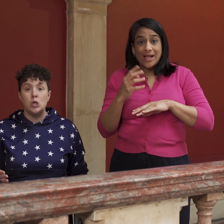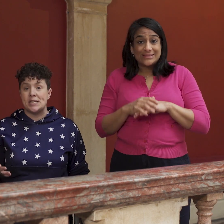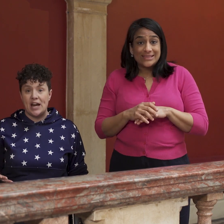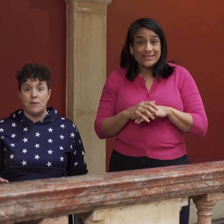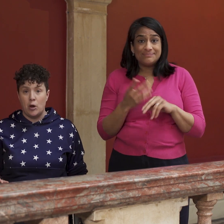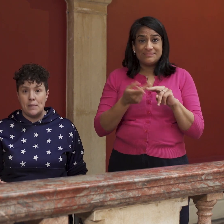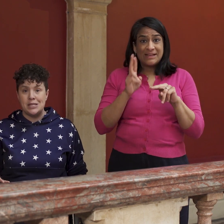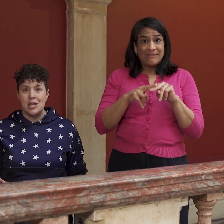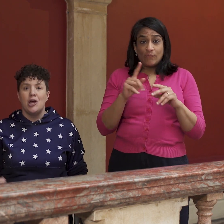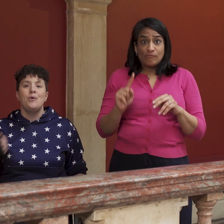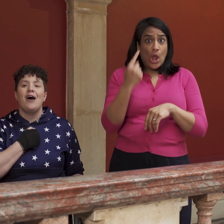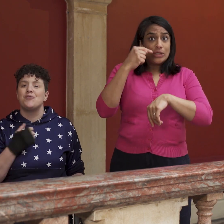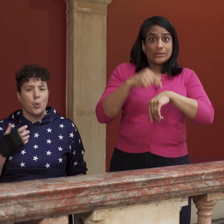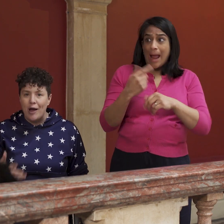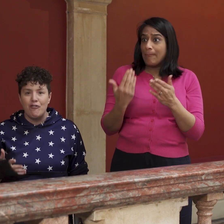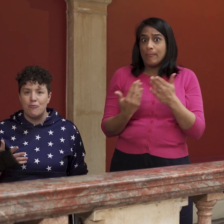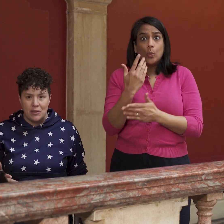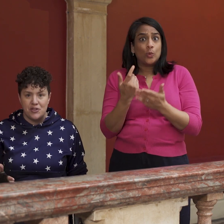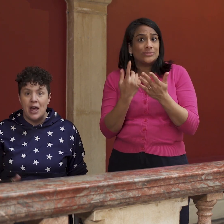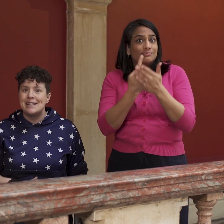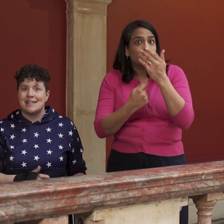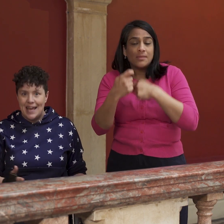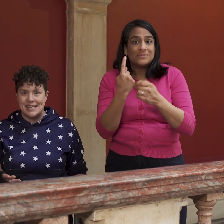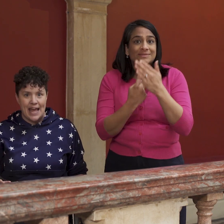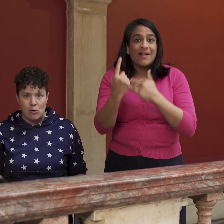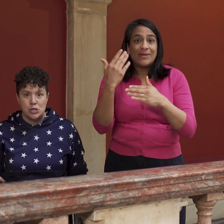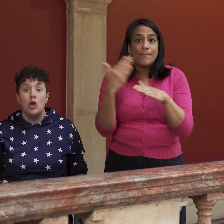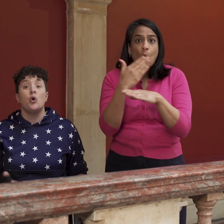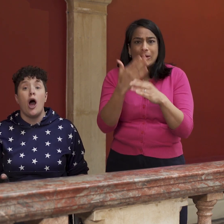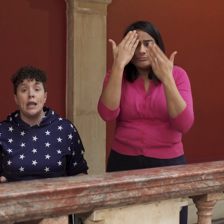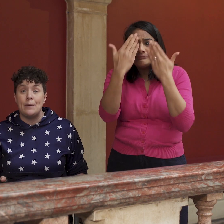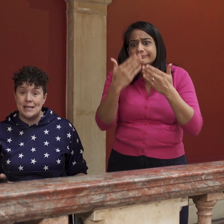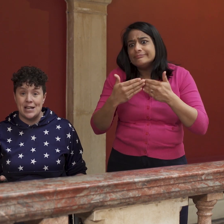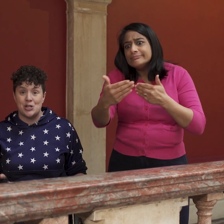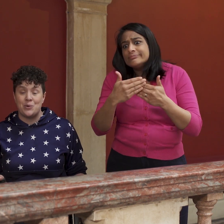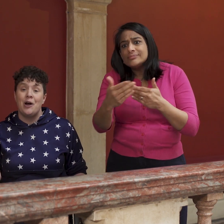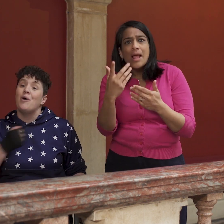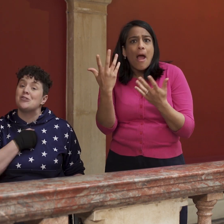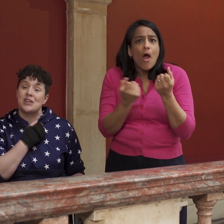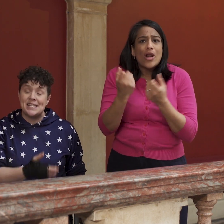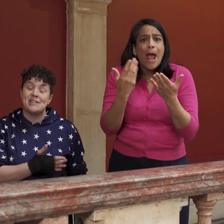If you are new to self-employment, you have twelve months to test out your earning potential